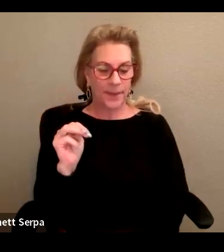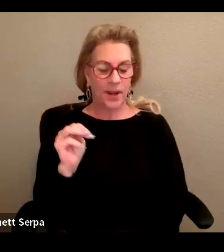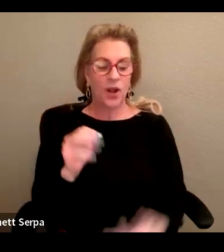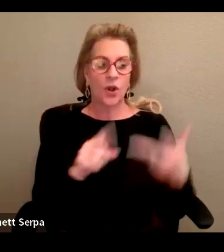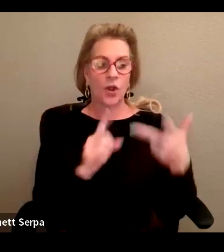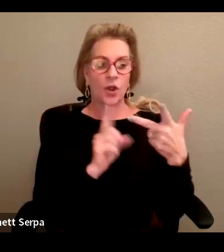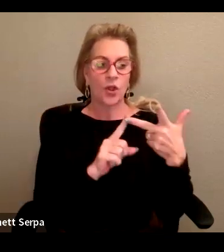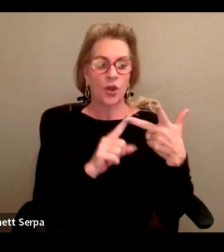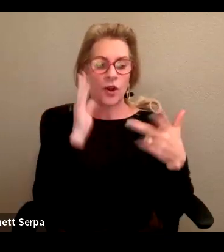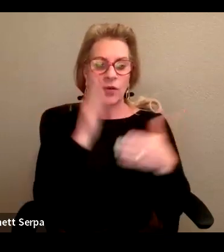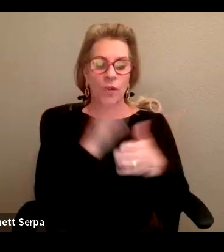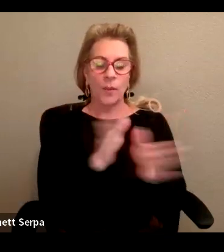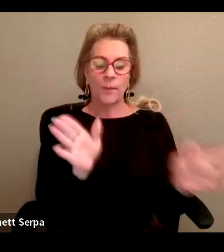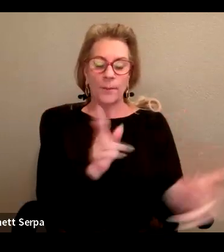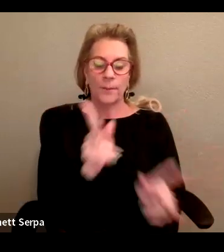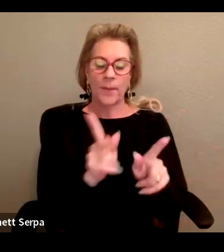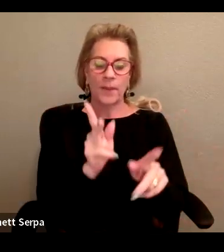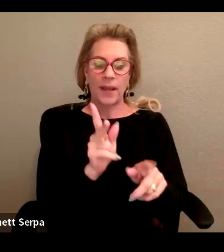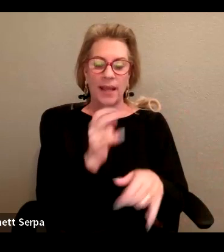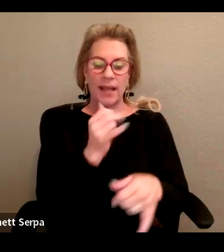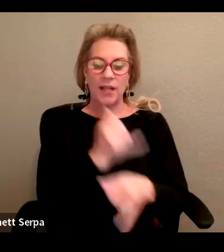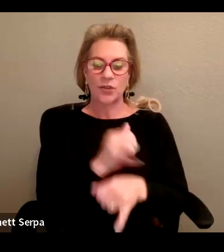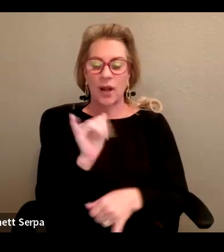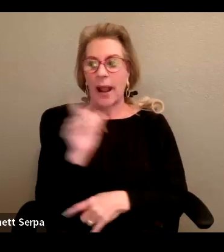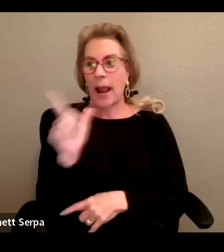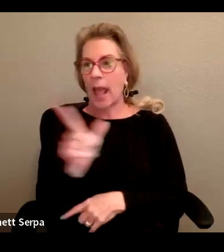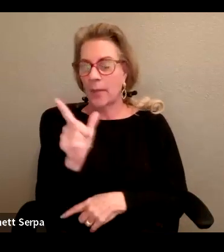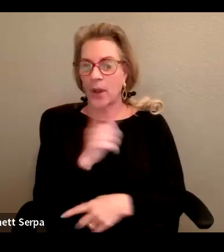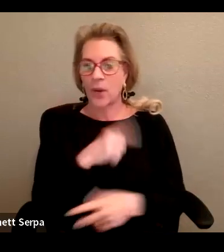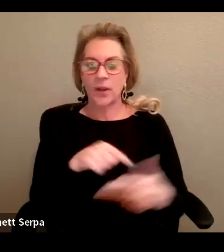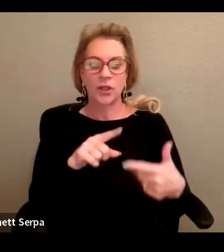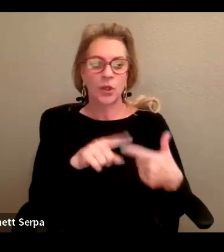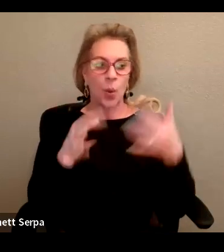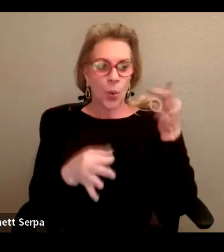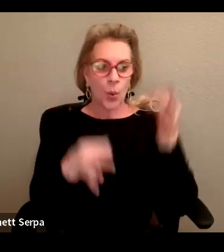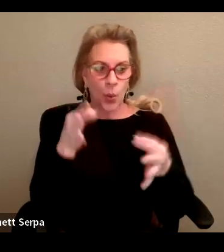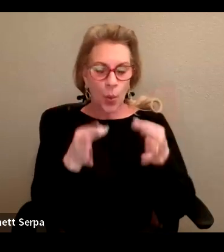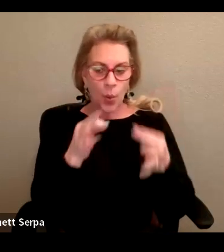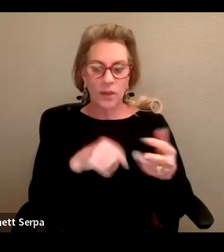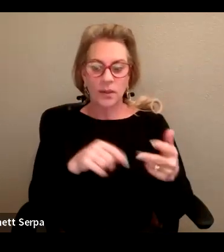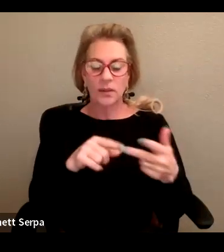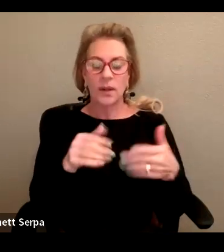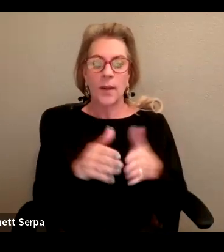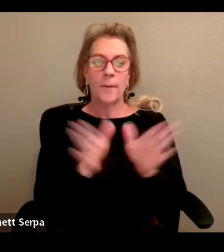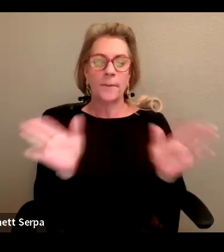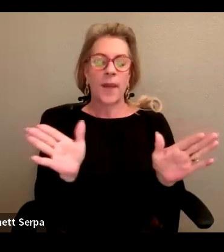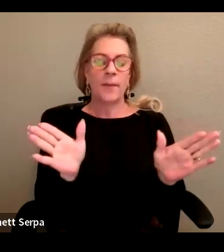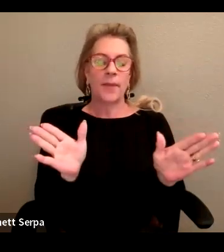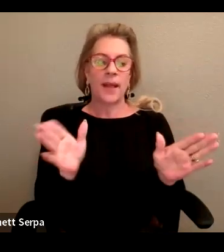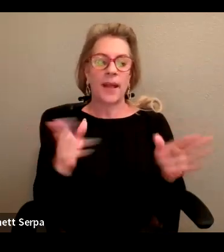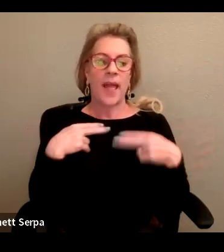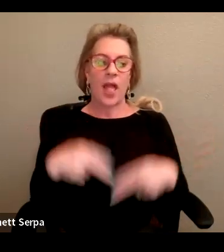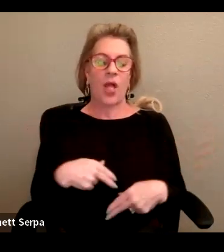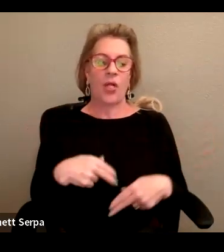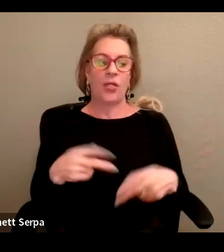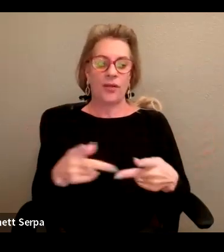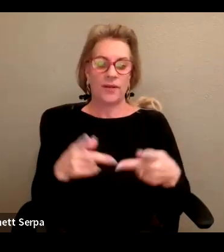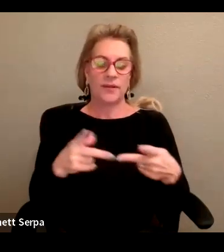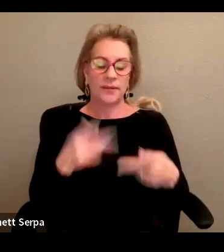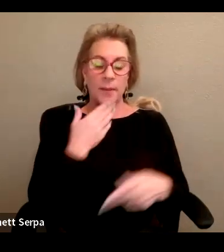public institutions like libraries cour houses and Public Health Facilities on best practices